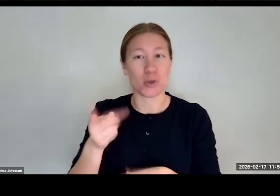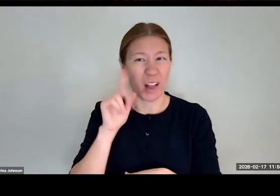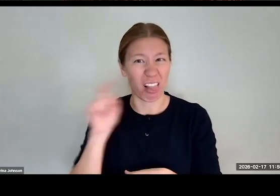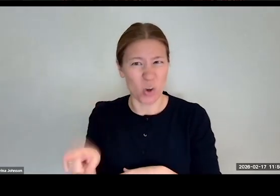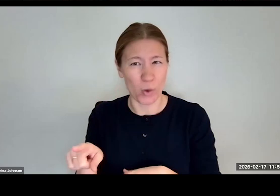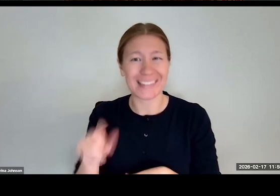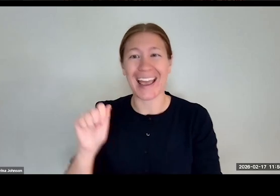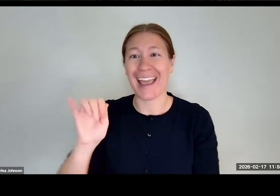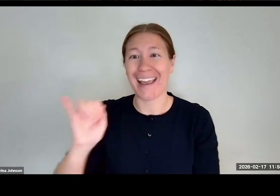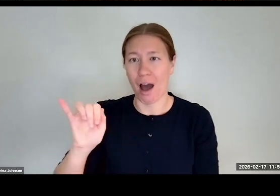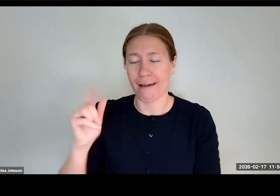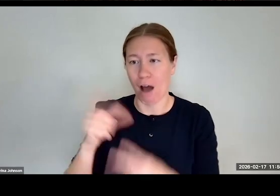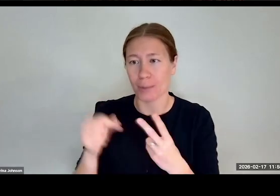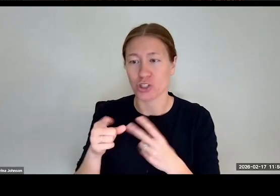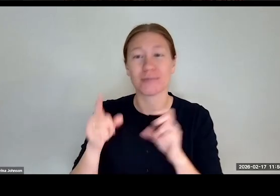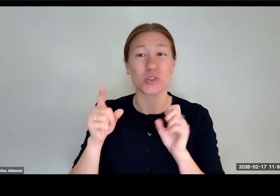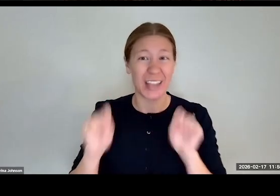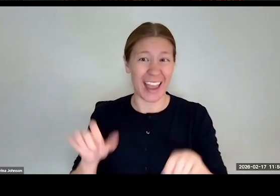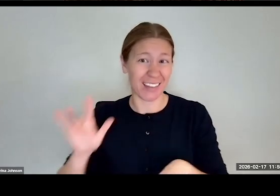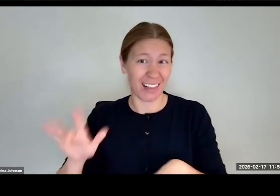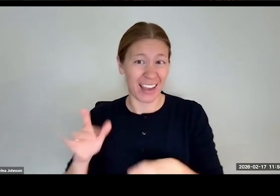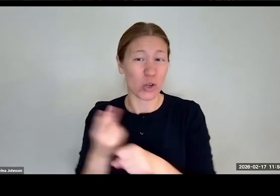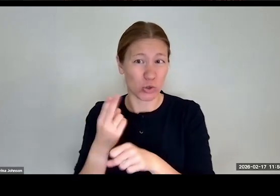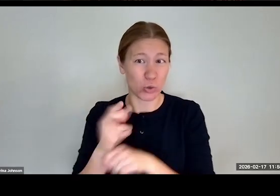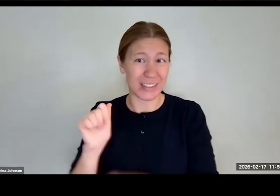that you either review and edit the text in the text window